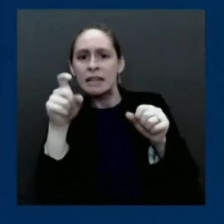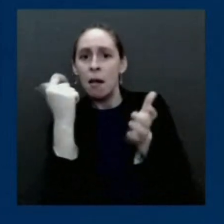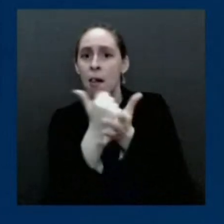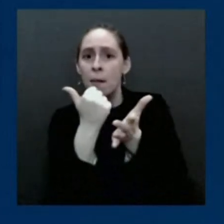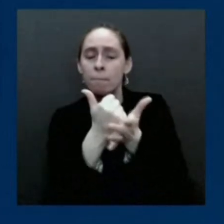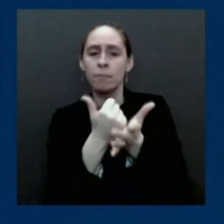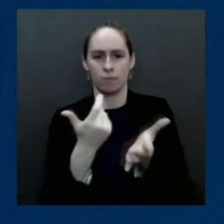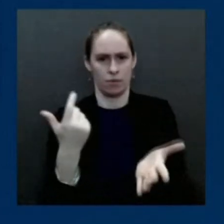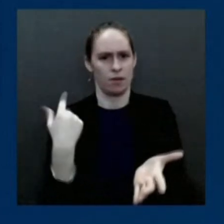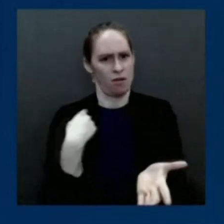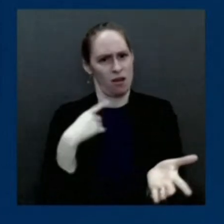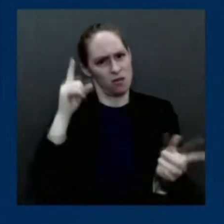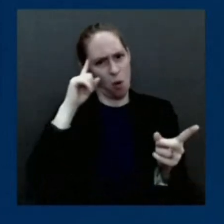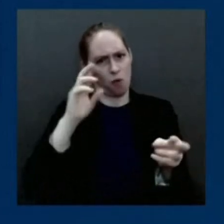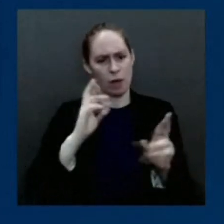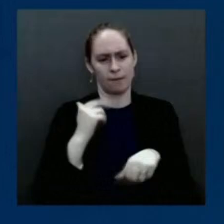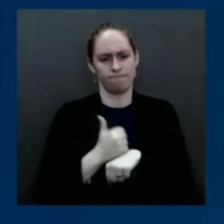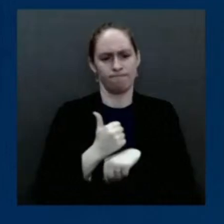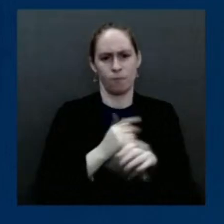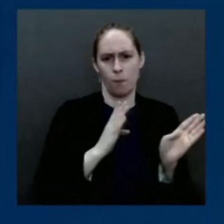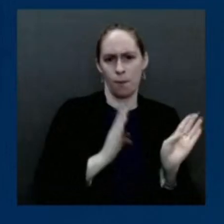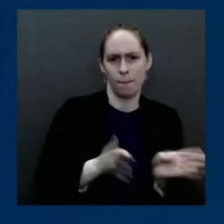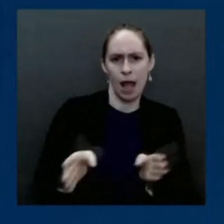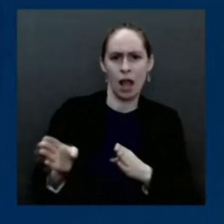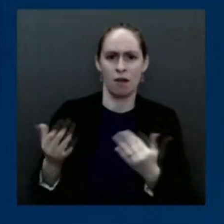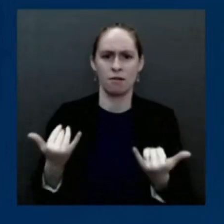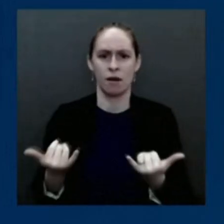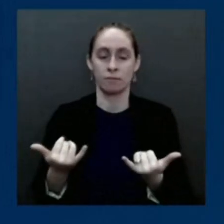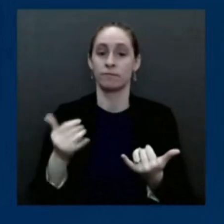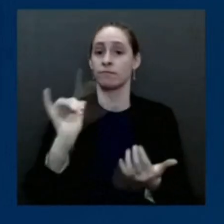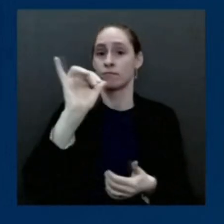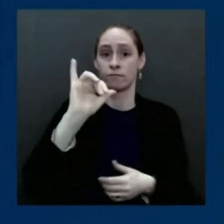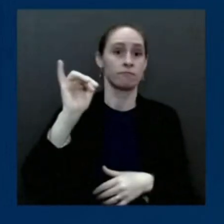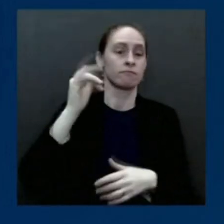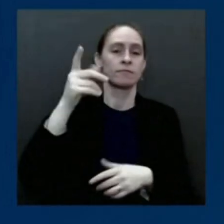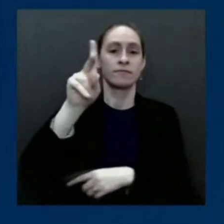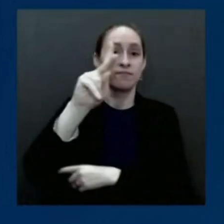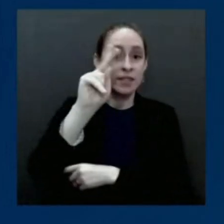ON NEW YEARS DAY AND MORESITES WILL OPEN ACROSS THE NEXT